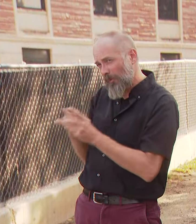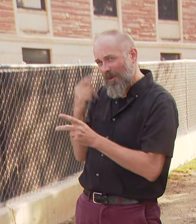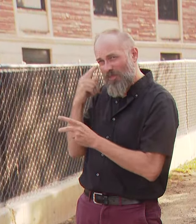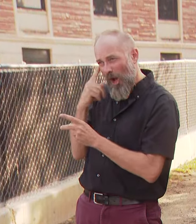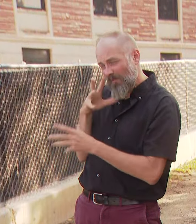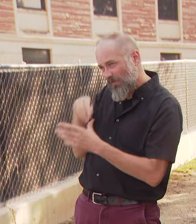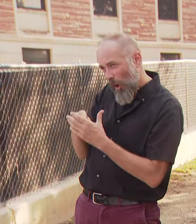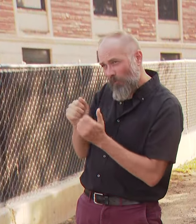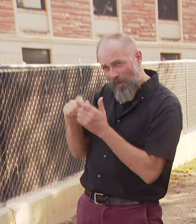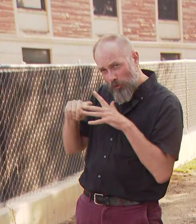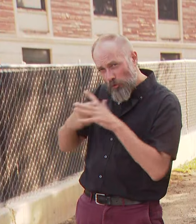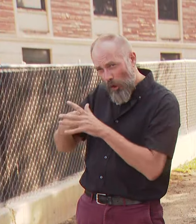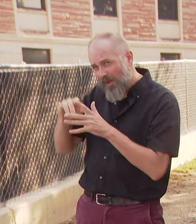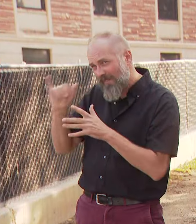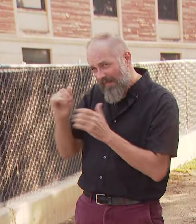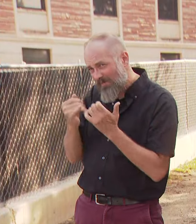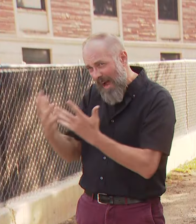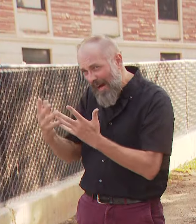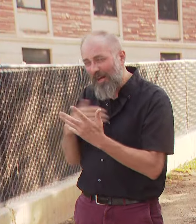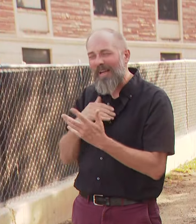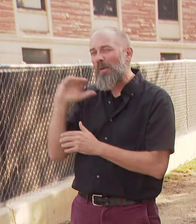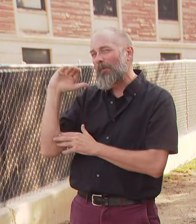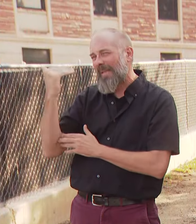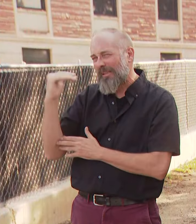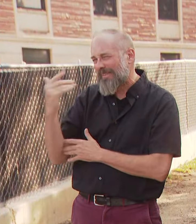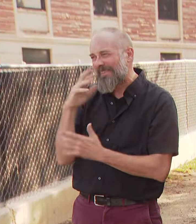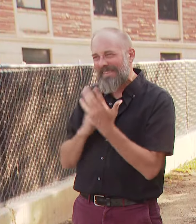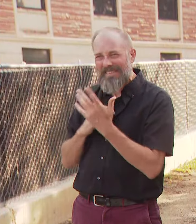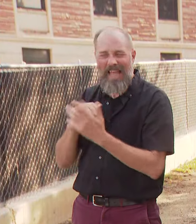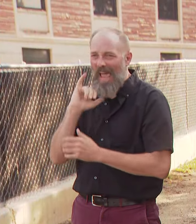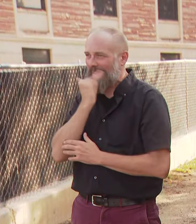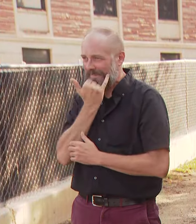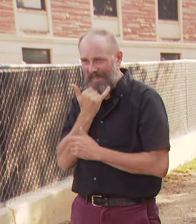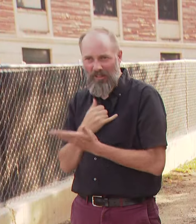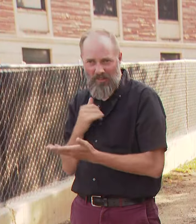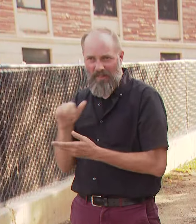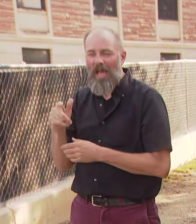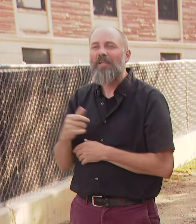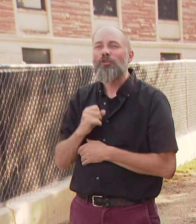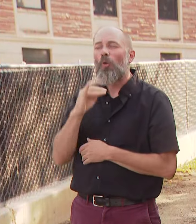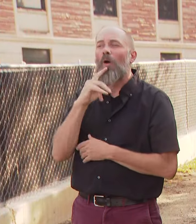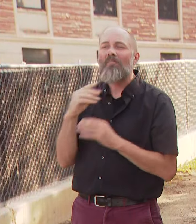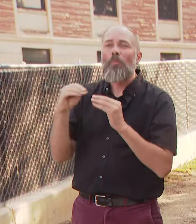It appears to be accidental. We'll have more information when we complete interviews and complete our investigation.